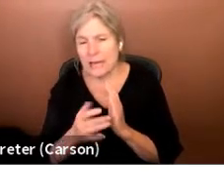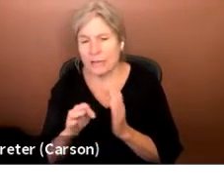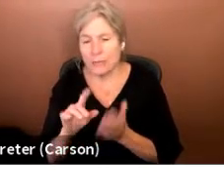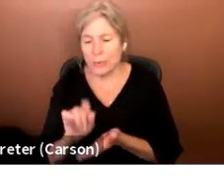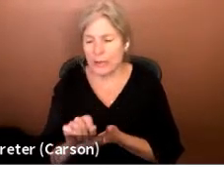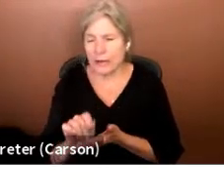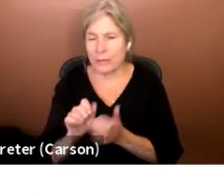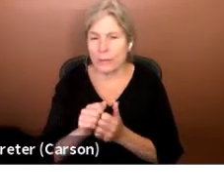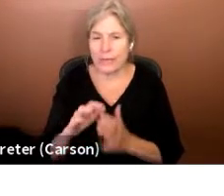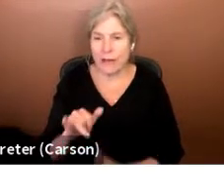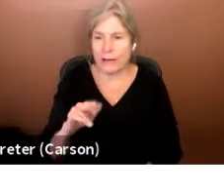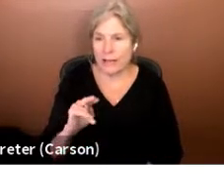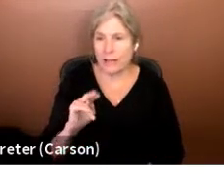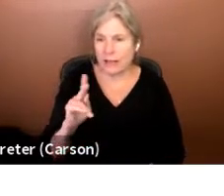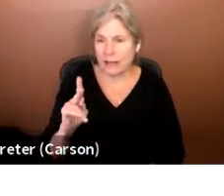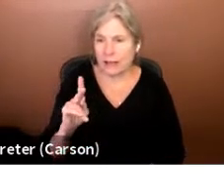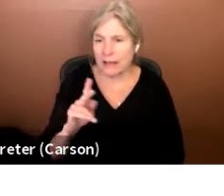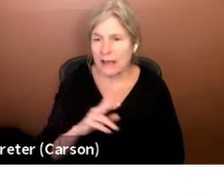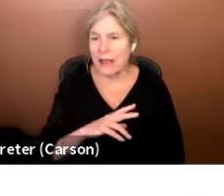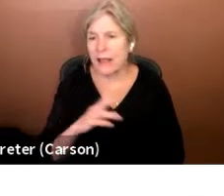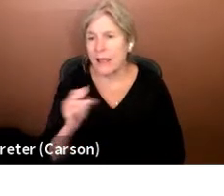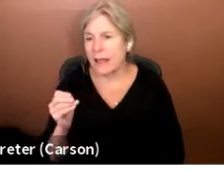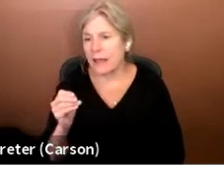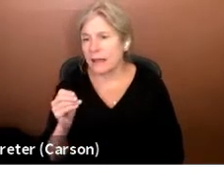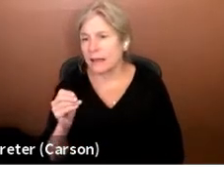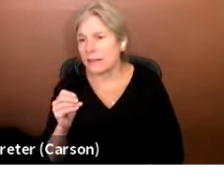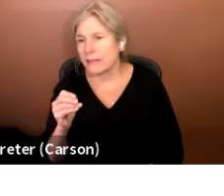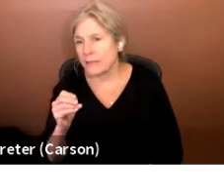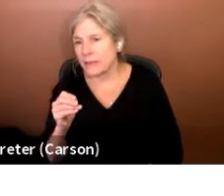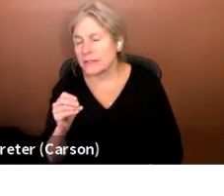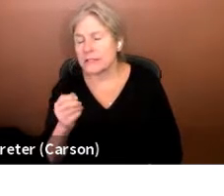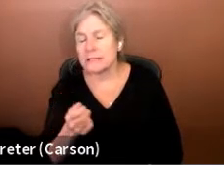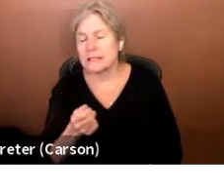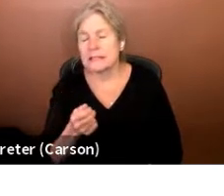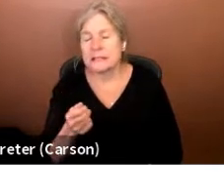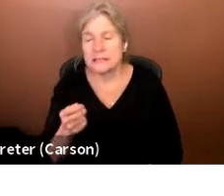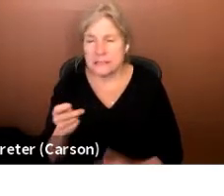ink. And there's a series of raised. We're try